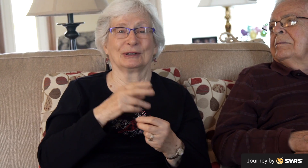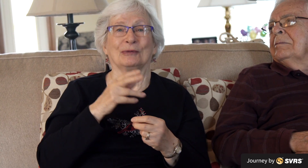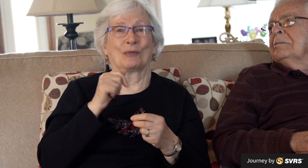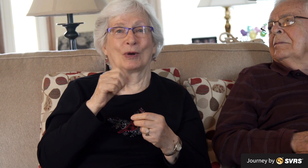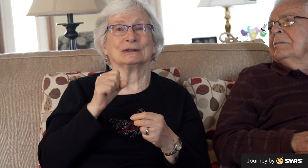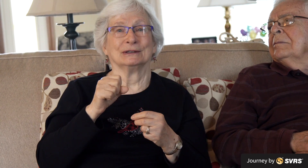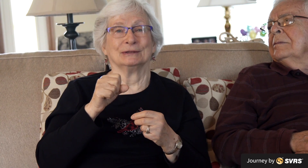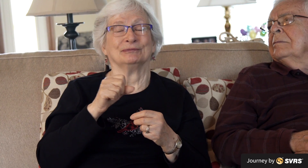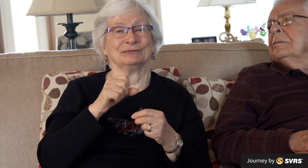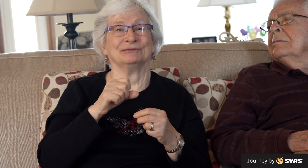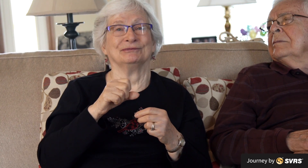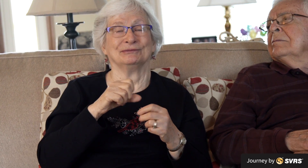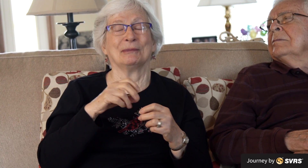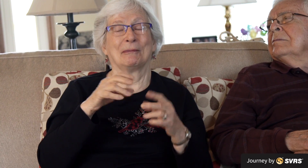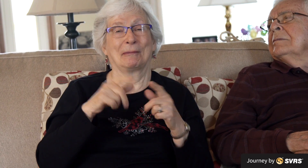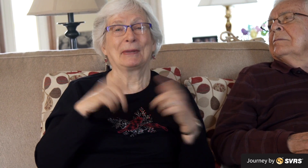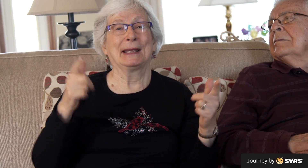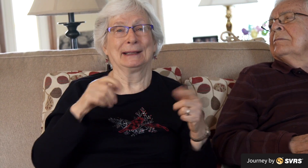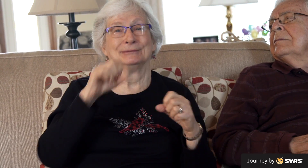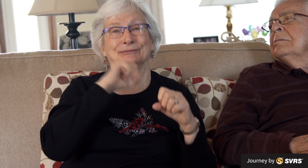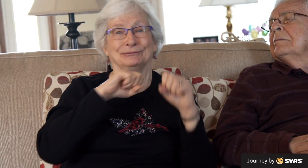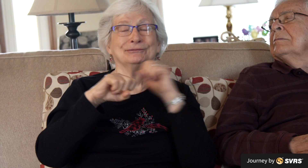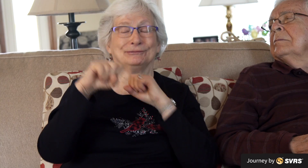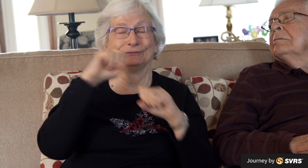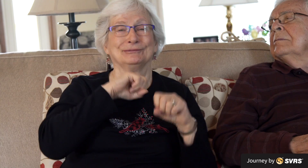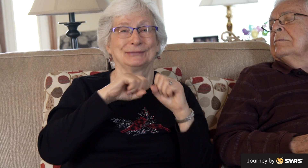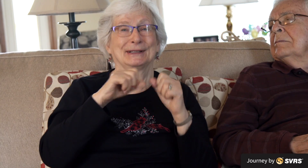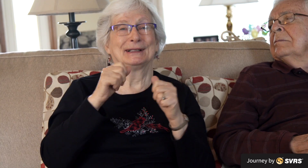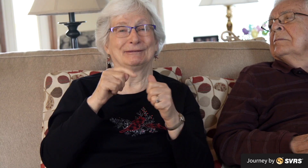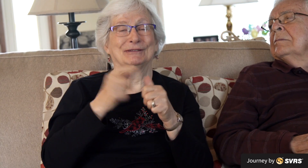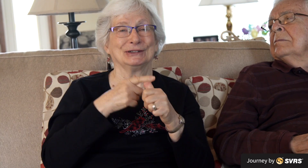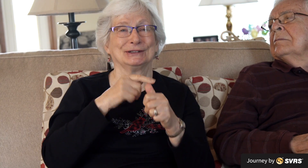It was a rough road a first, had some frustrations - yes.